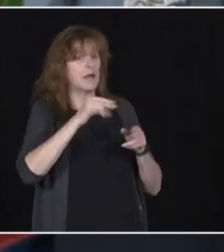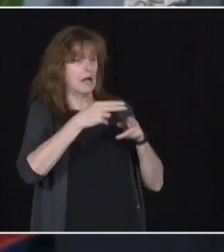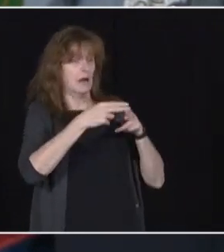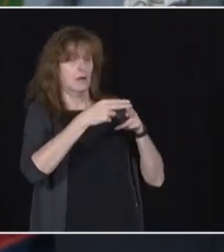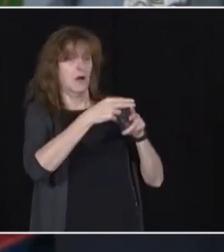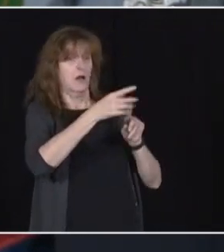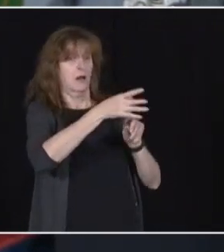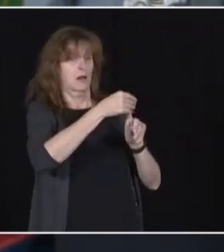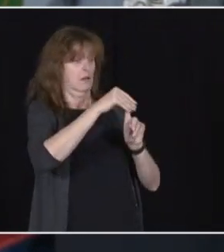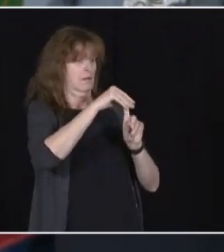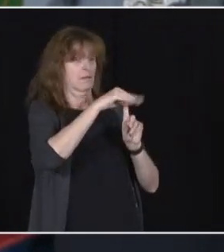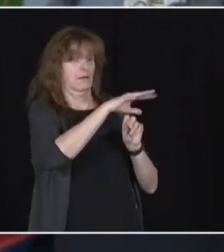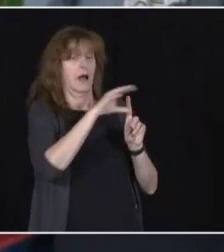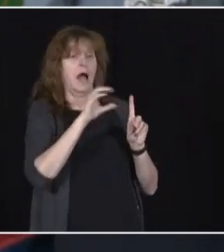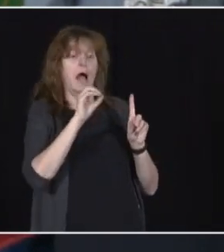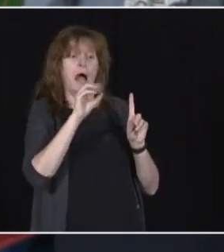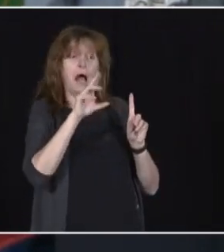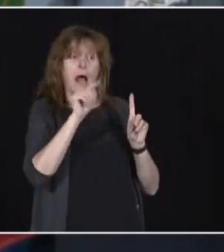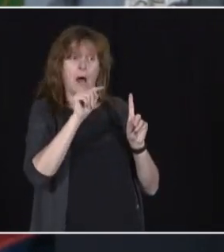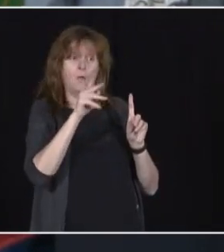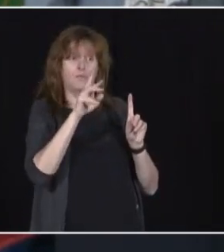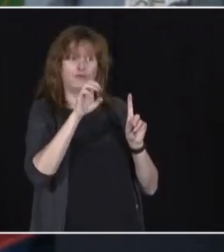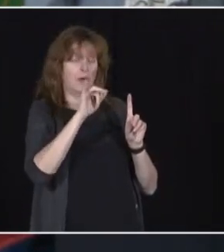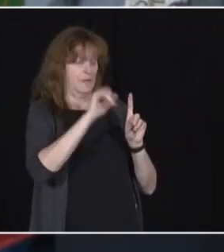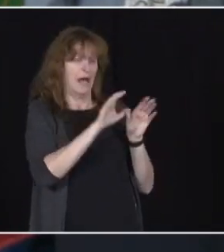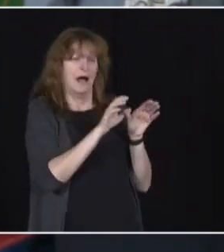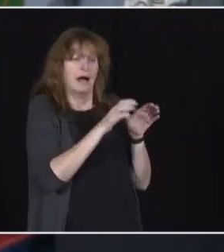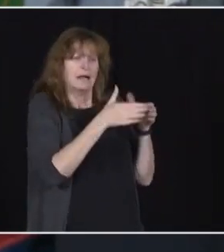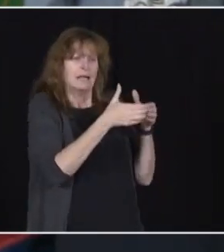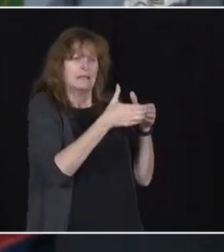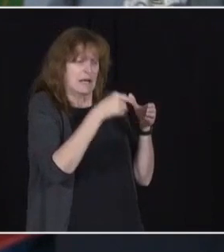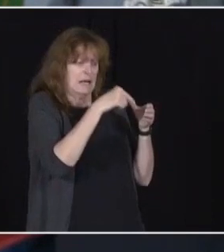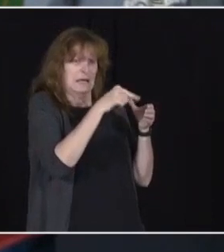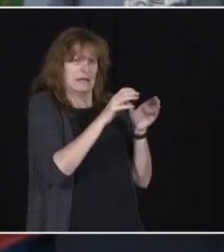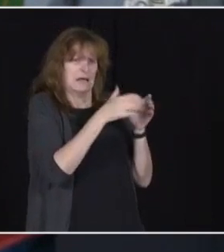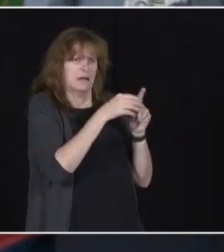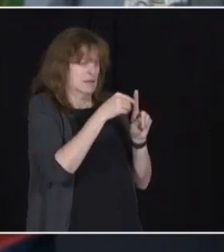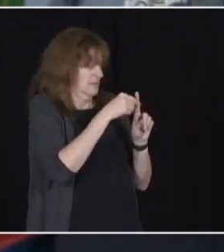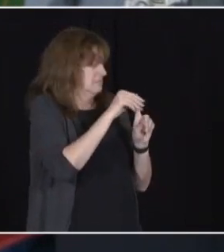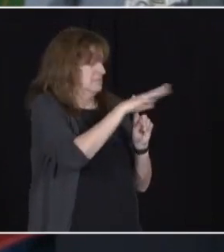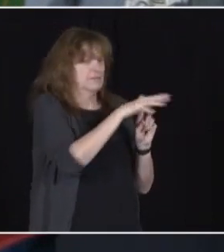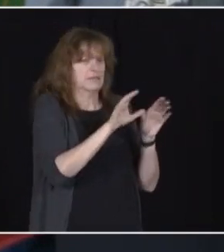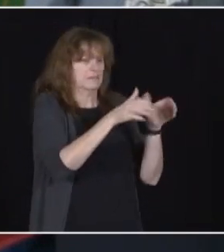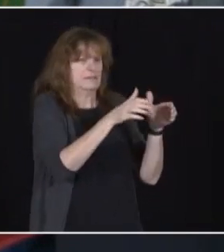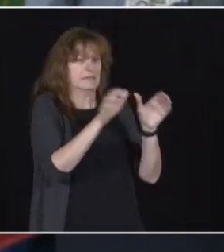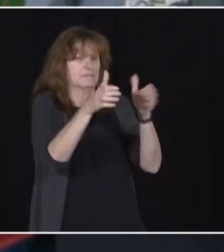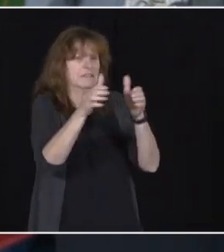The people in the congregate settings and long-term care homes, those are outbreak situations. And they are in those locations.